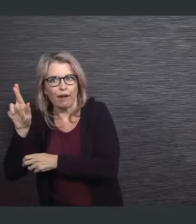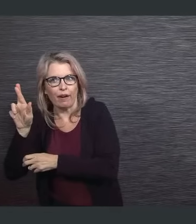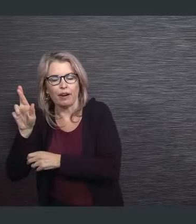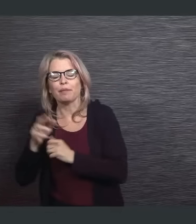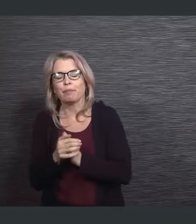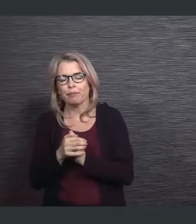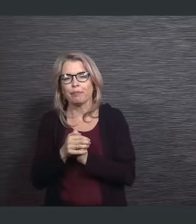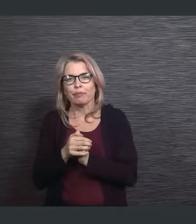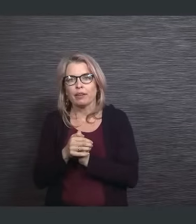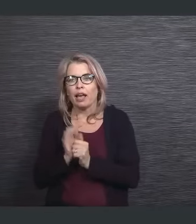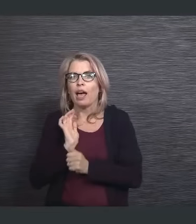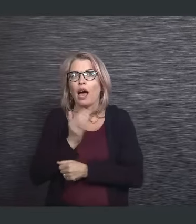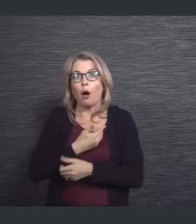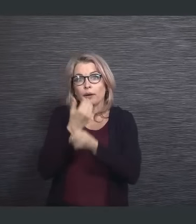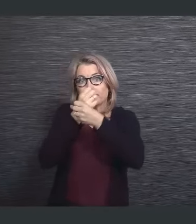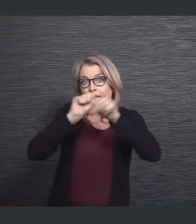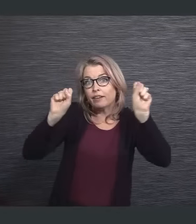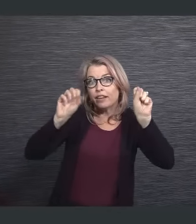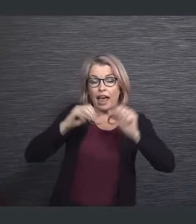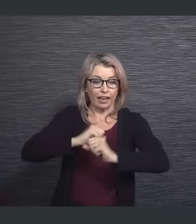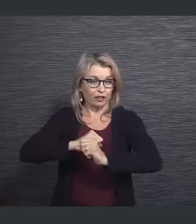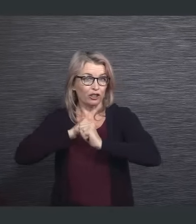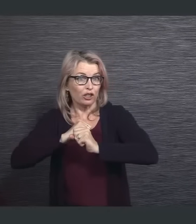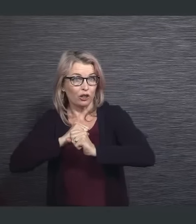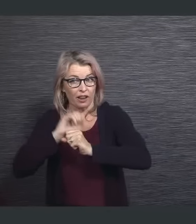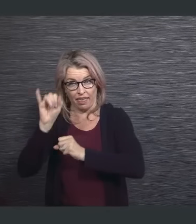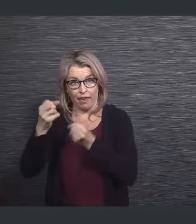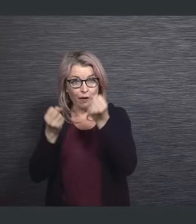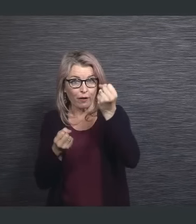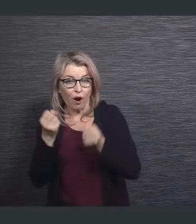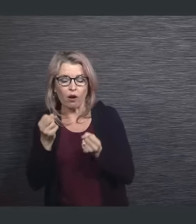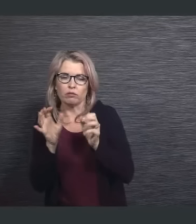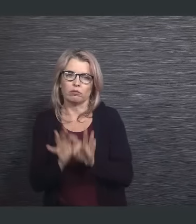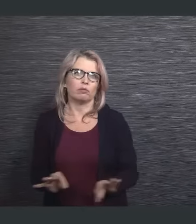As safety and security are essential to mobility,